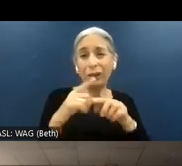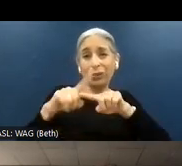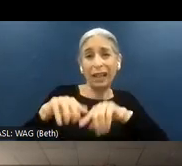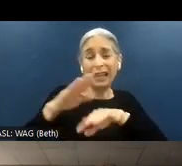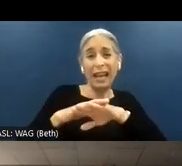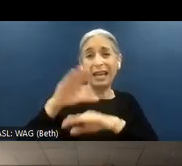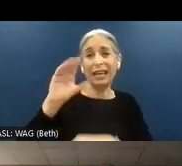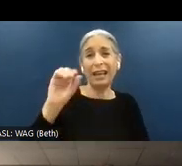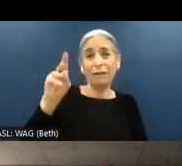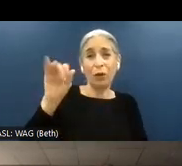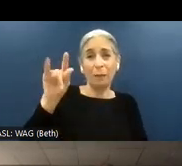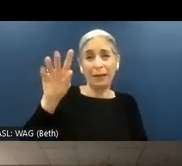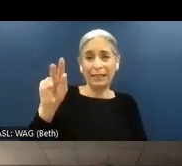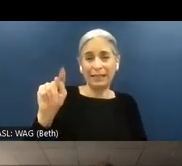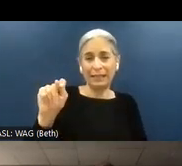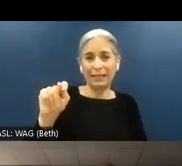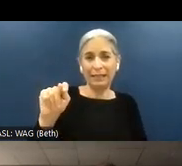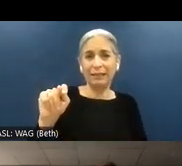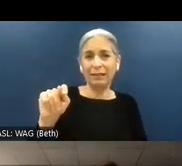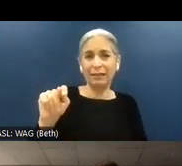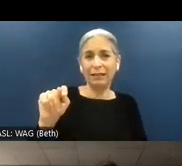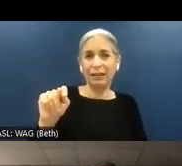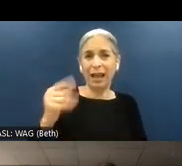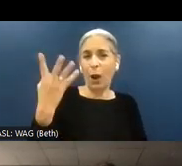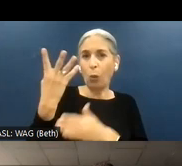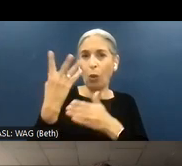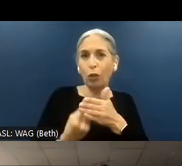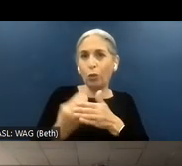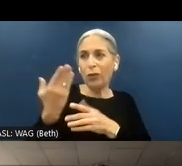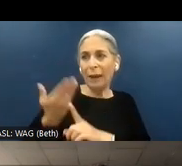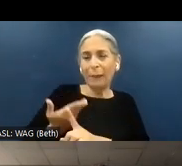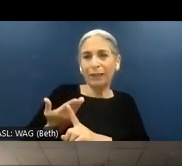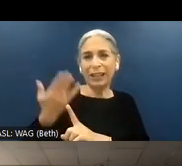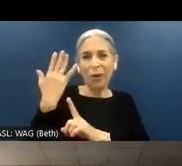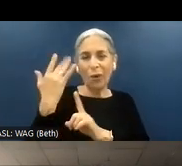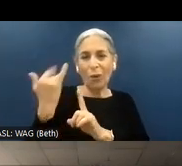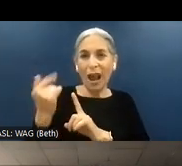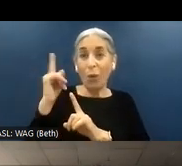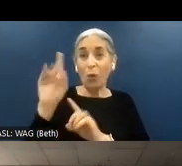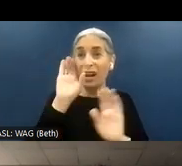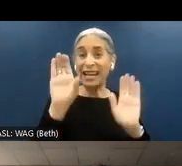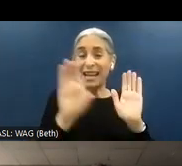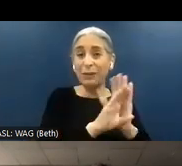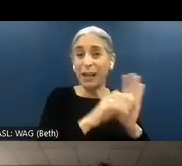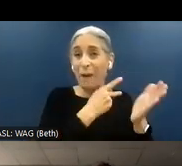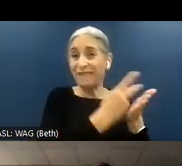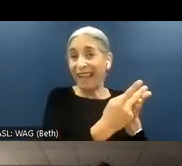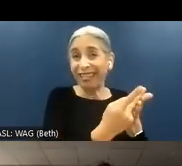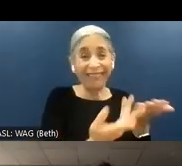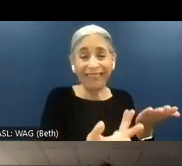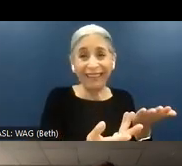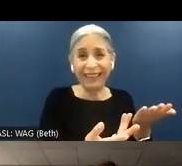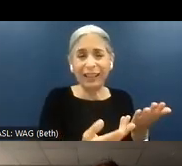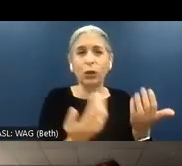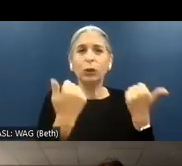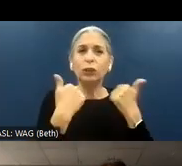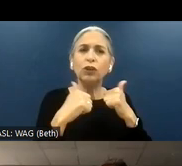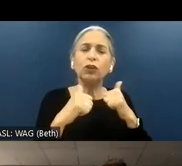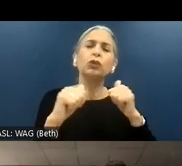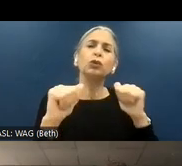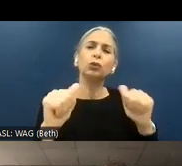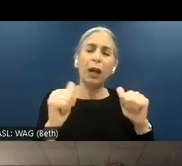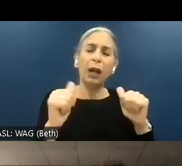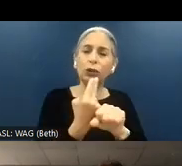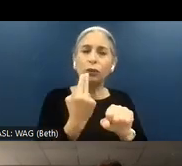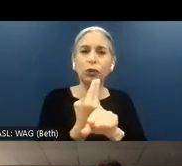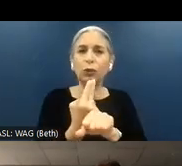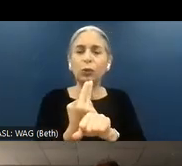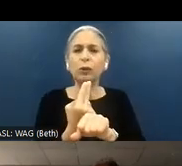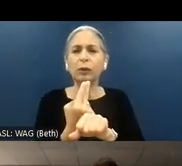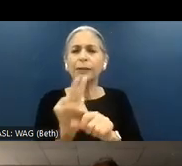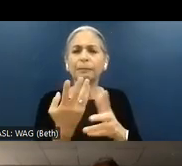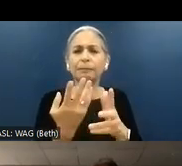that percentage because only of that one image. In UsableNet, we try to use like a very empirical